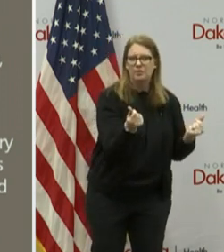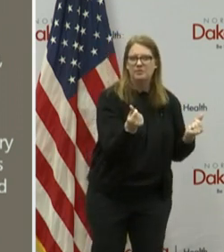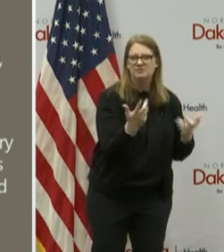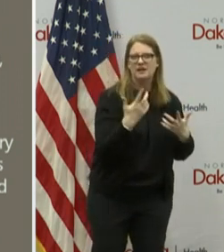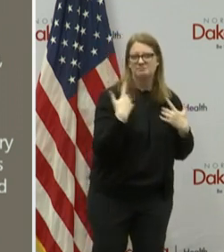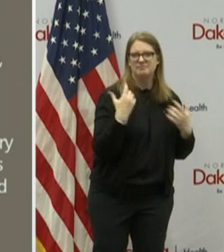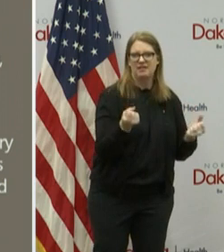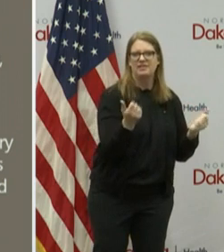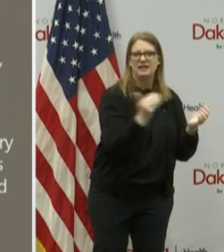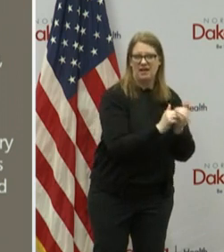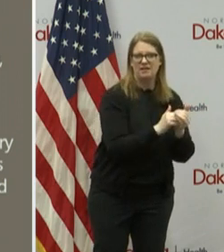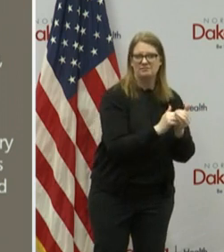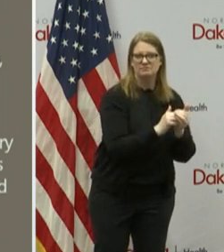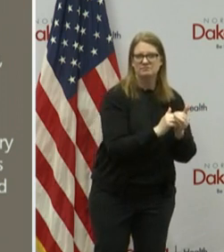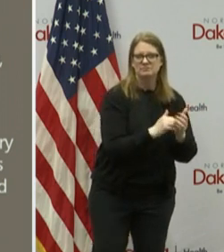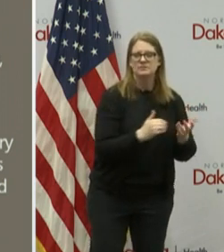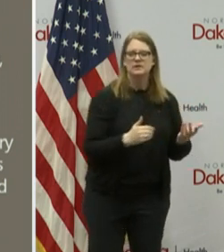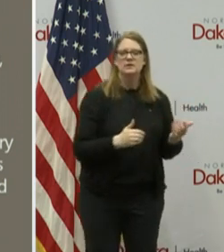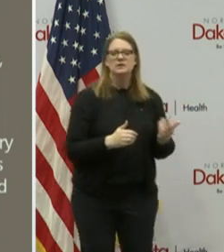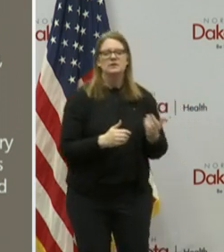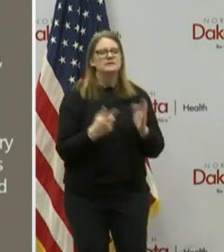FALL AS THEY HAVE MAURY COVER